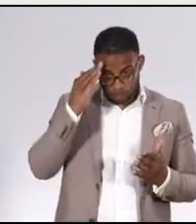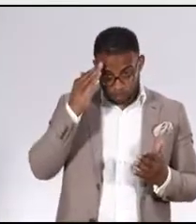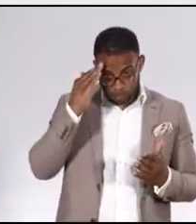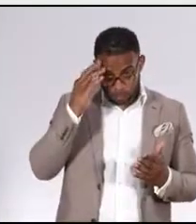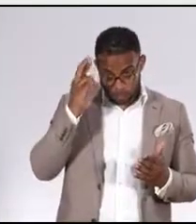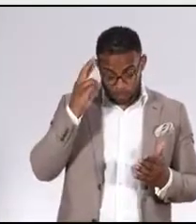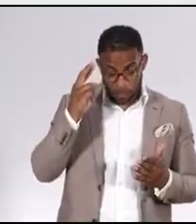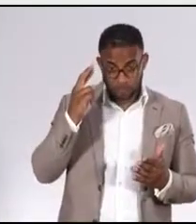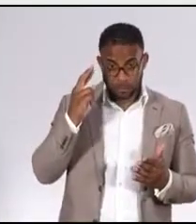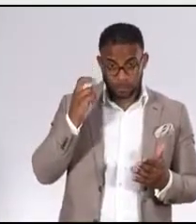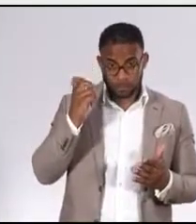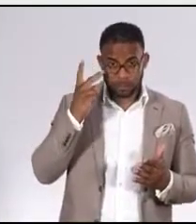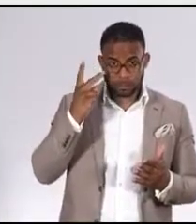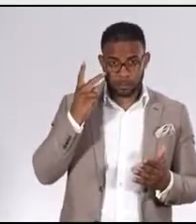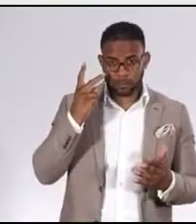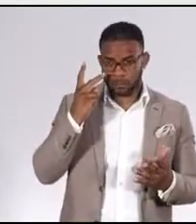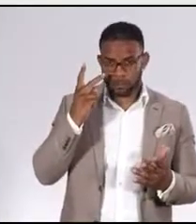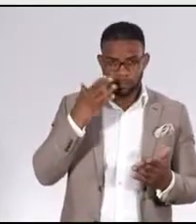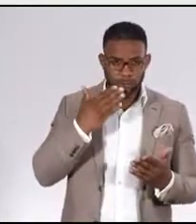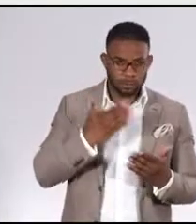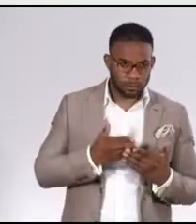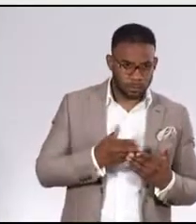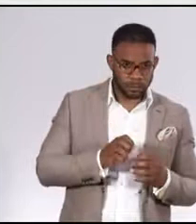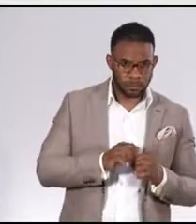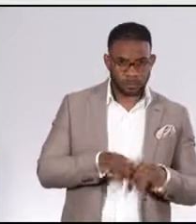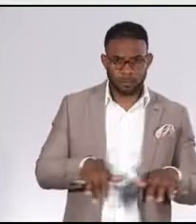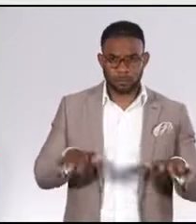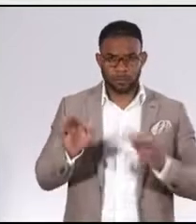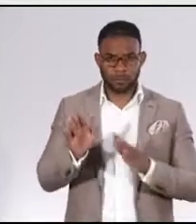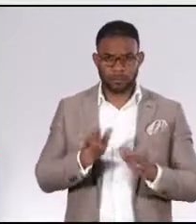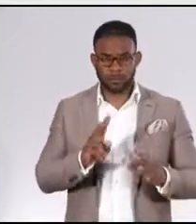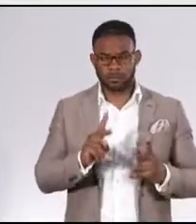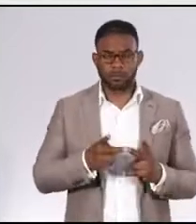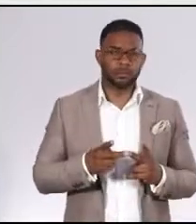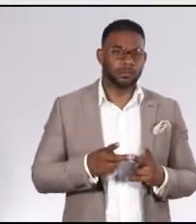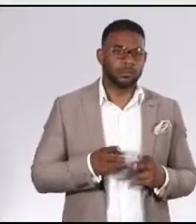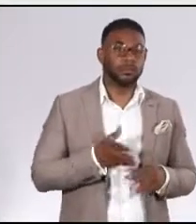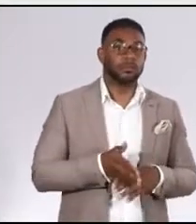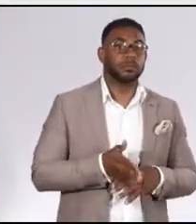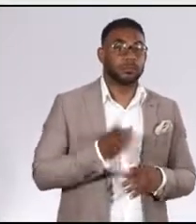uh we see a good distribution. Perhaps the second is after a disease or virus,